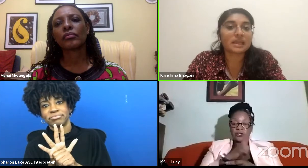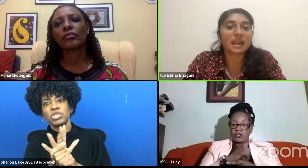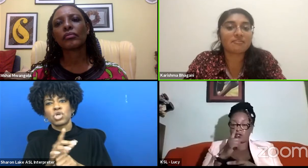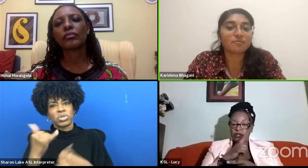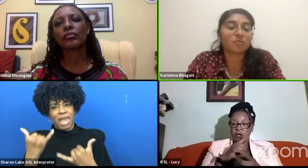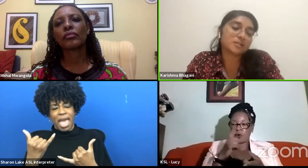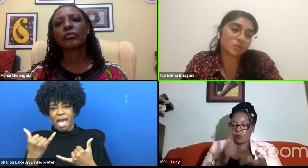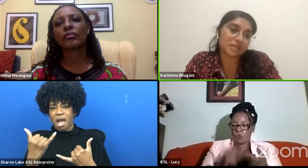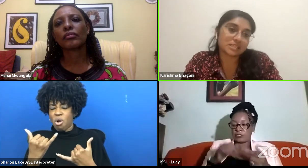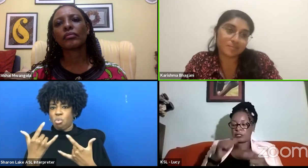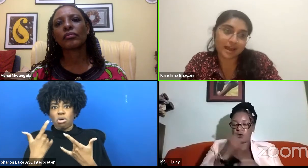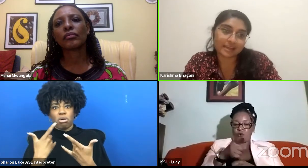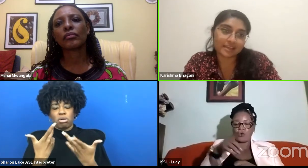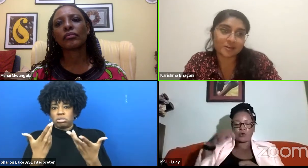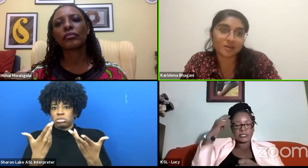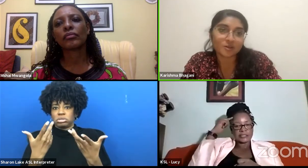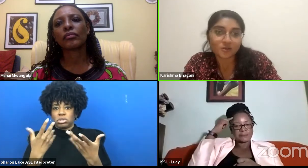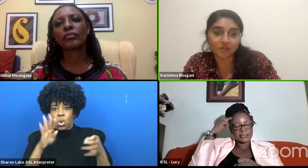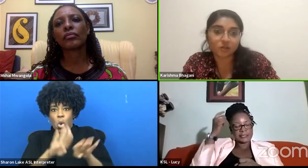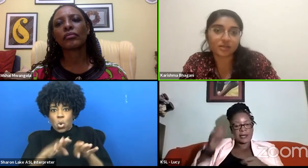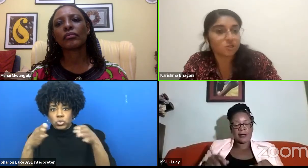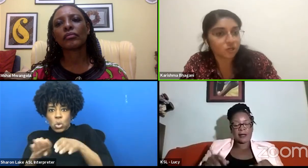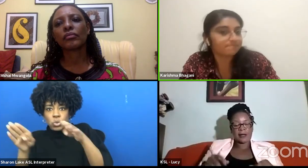in live performance when it is back in circulation?